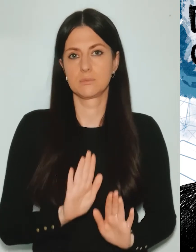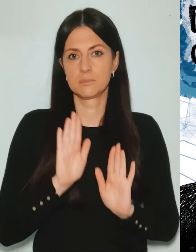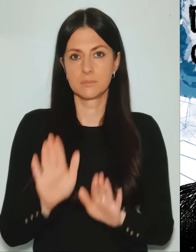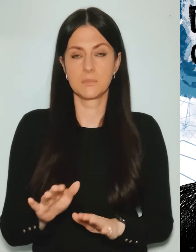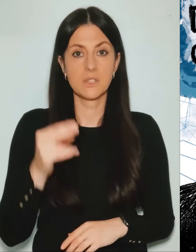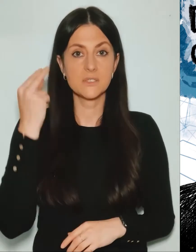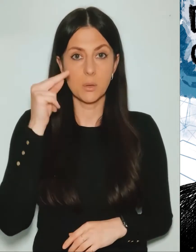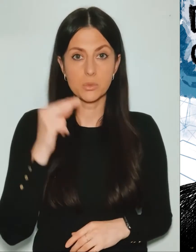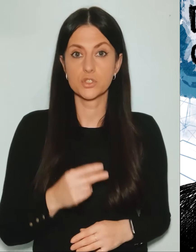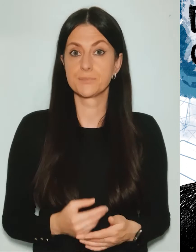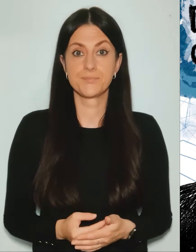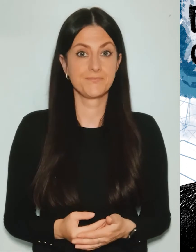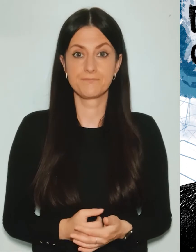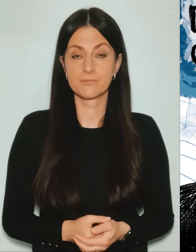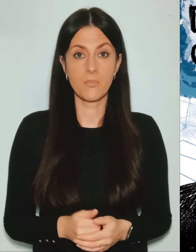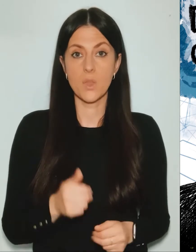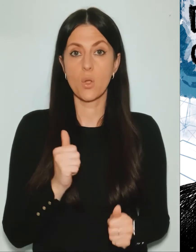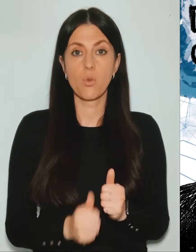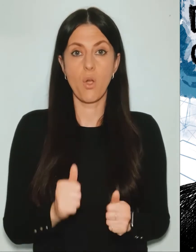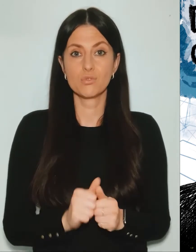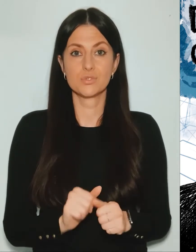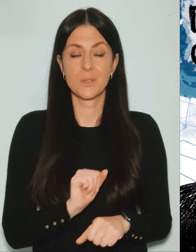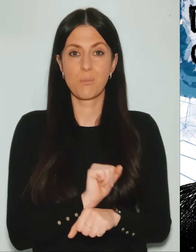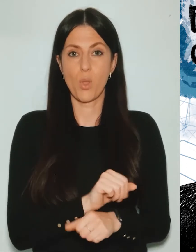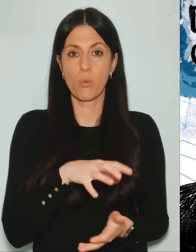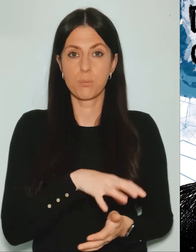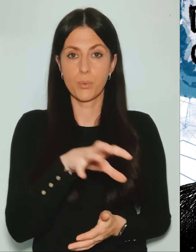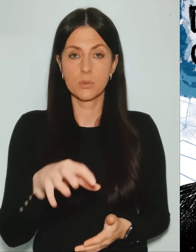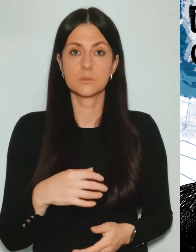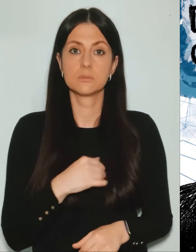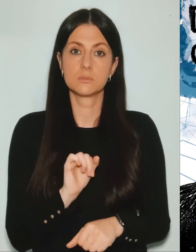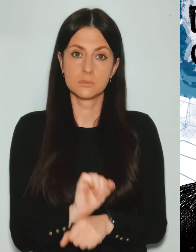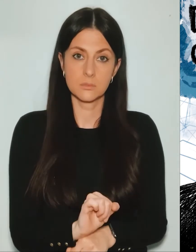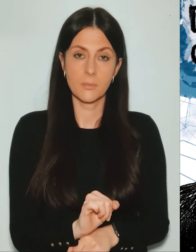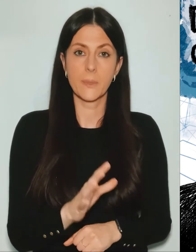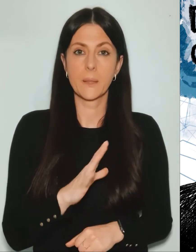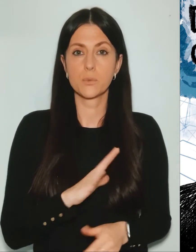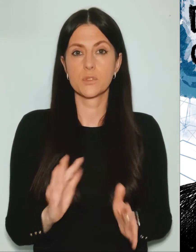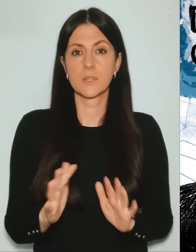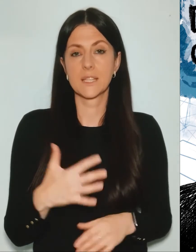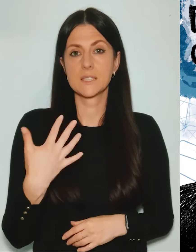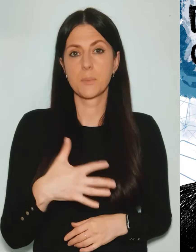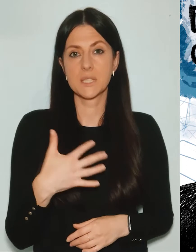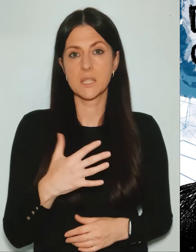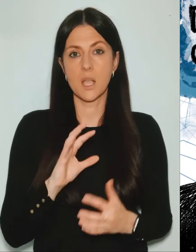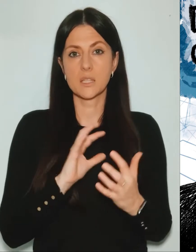We were held at every checkpoint. There were about 50 buses full of people.